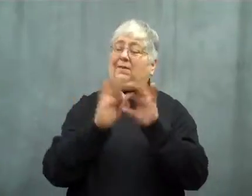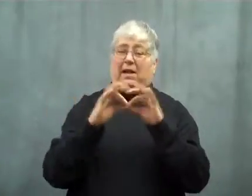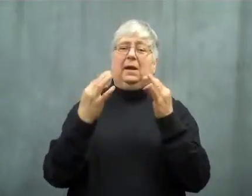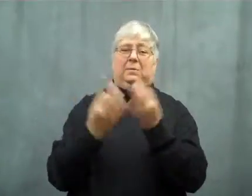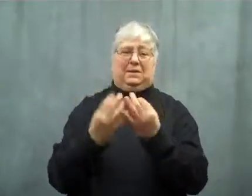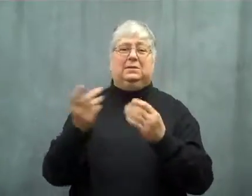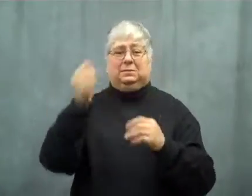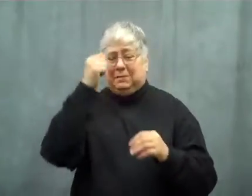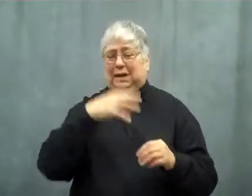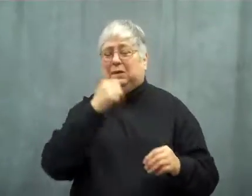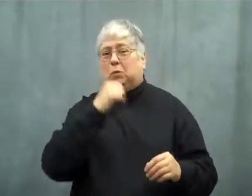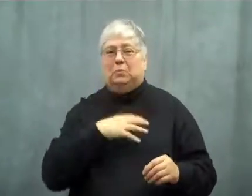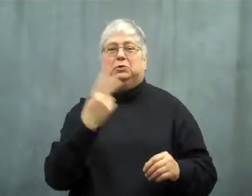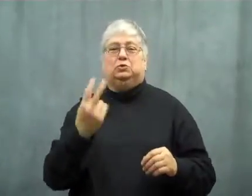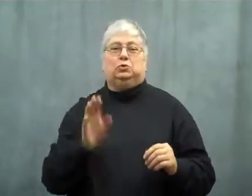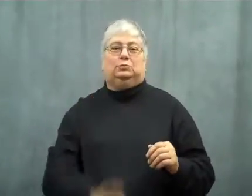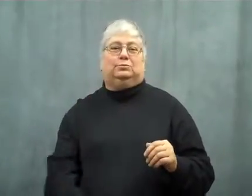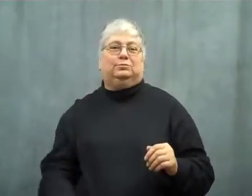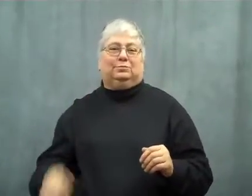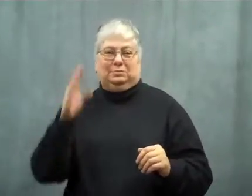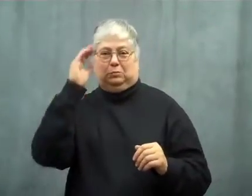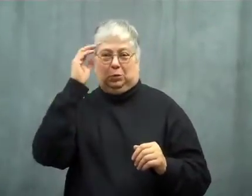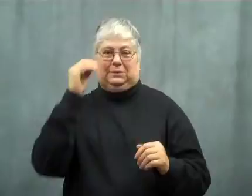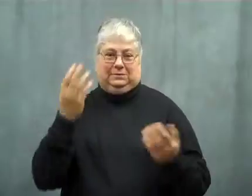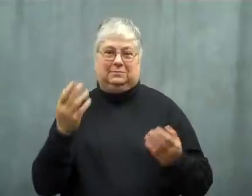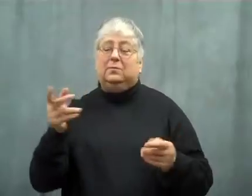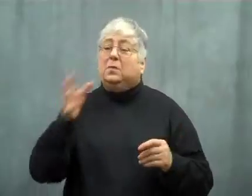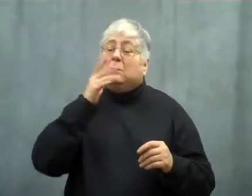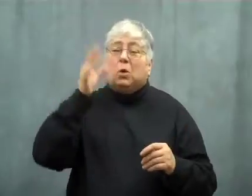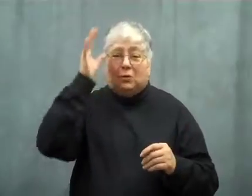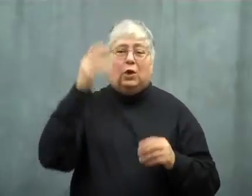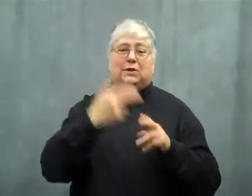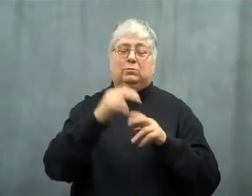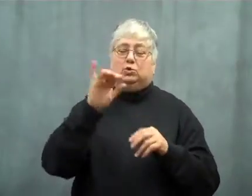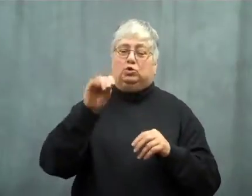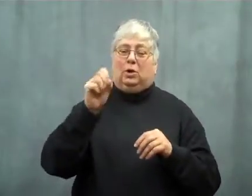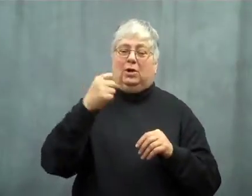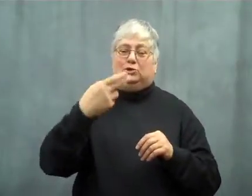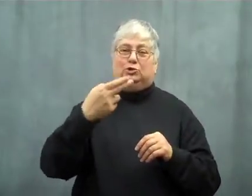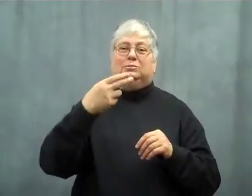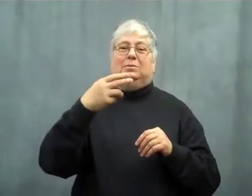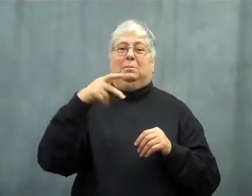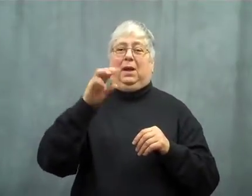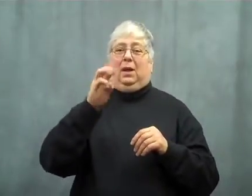There was a family of a man, woman and two little boys.